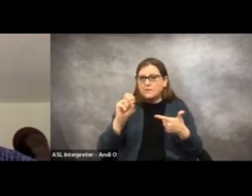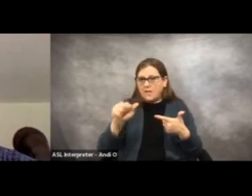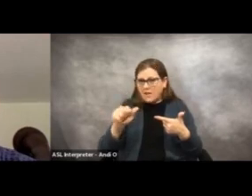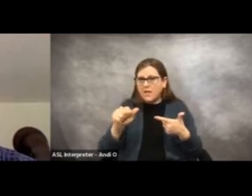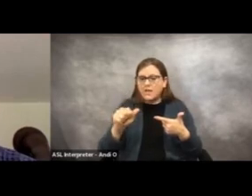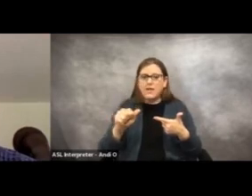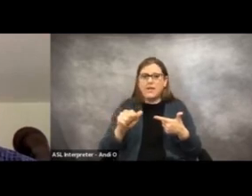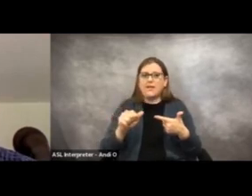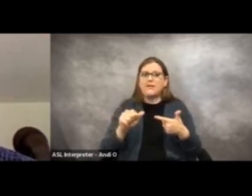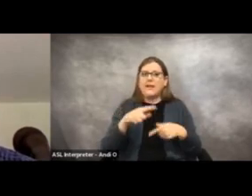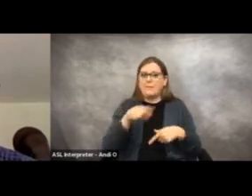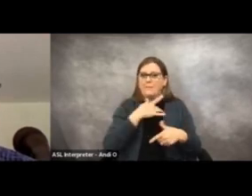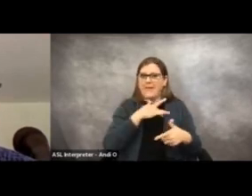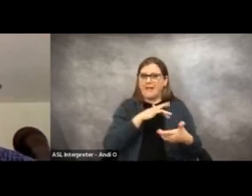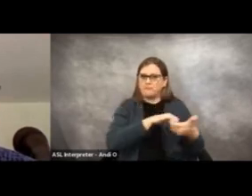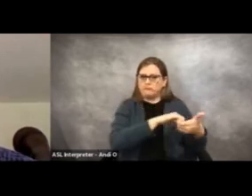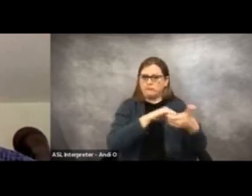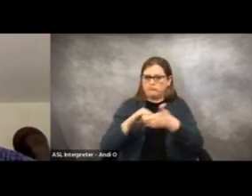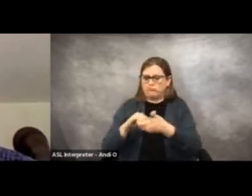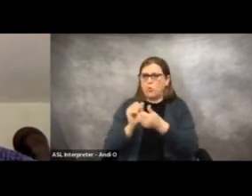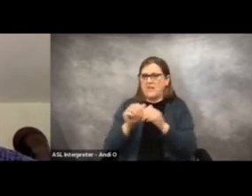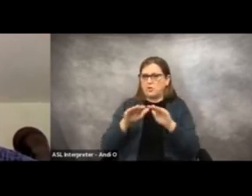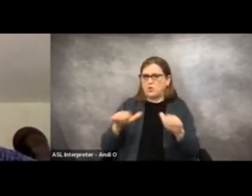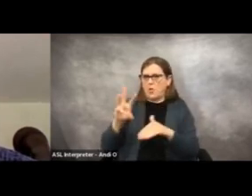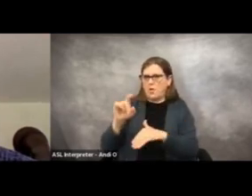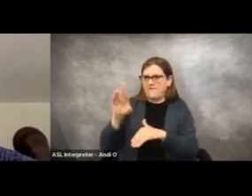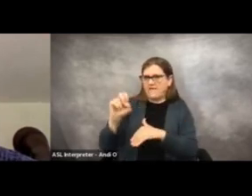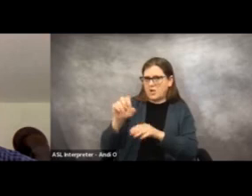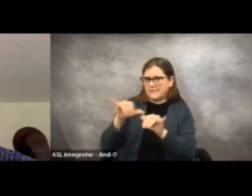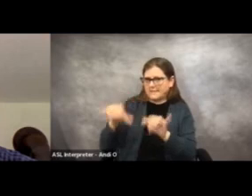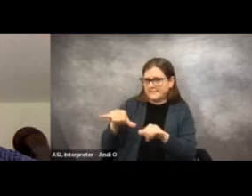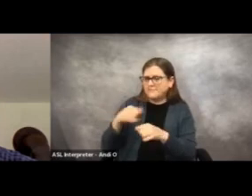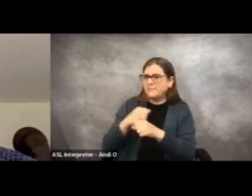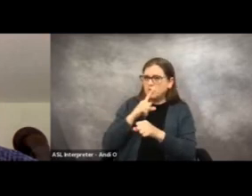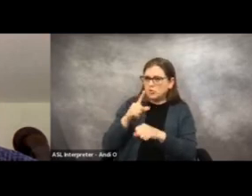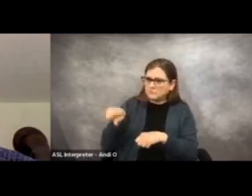the child welfare system to ensure that parents and caregivers and children with